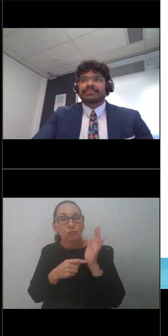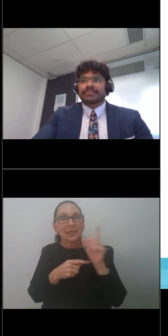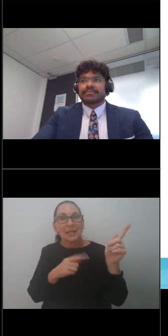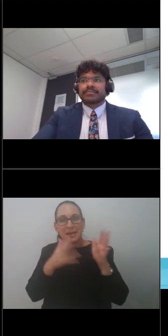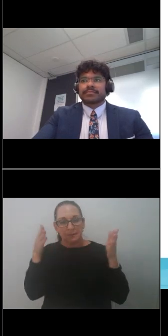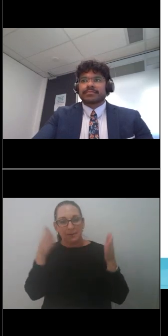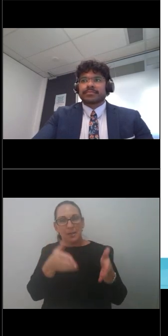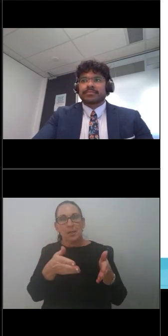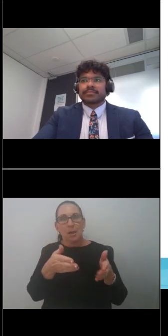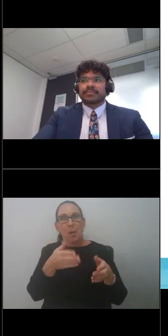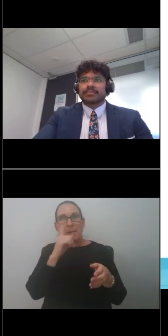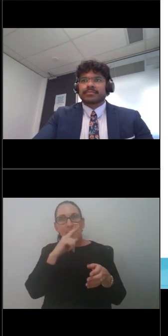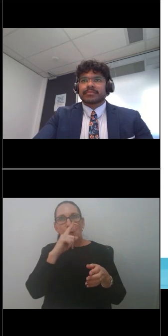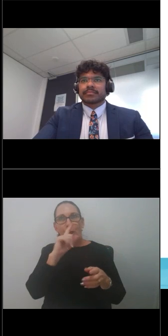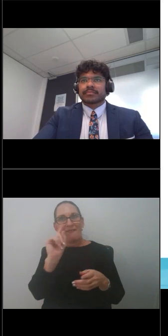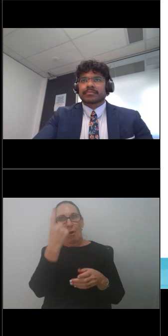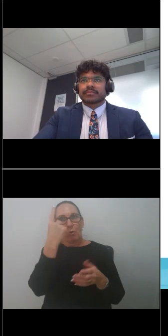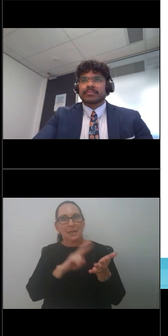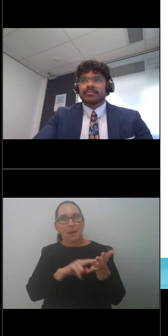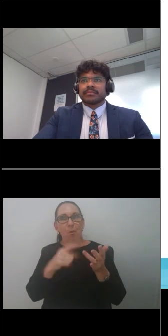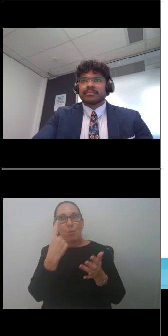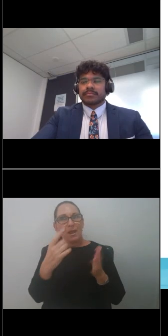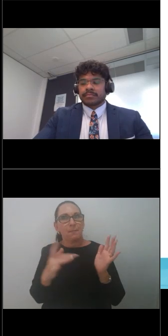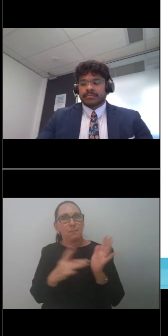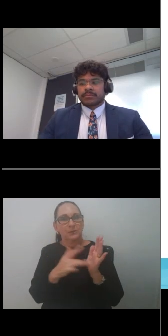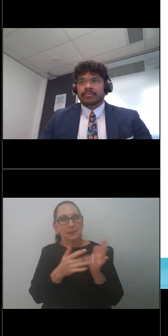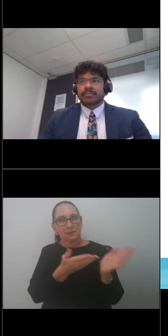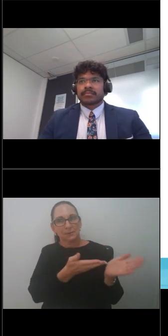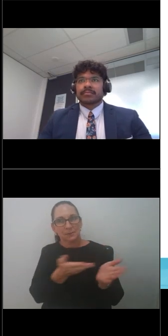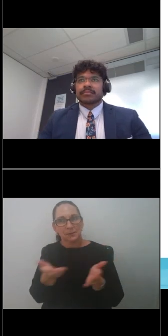the first thing is and your community person first so they understand which is what you